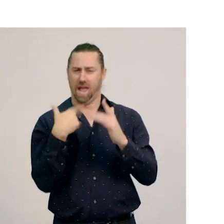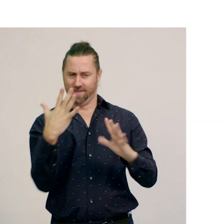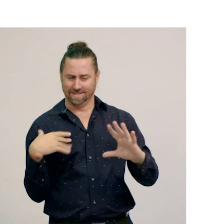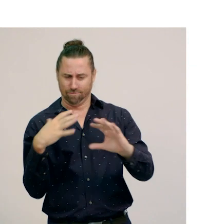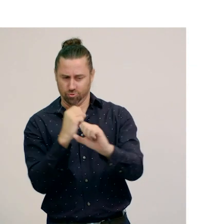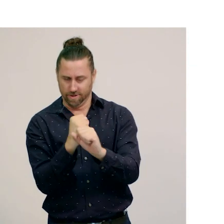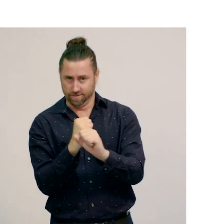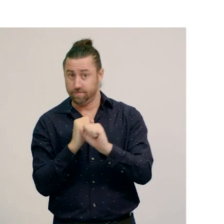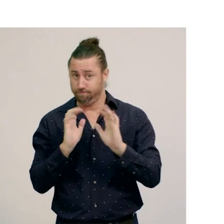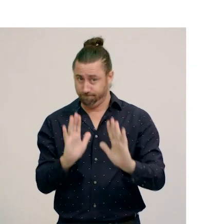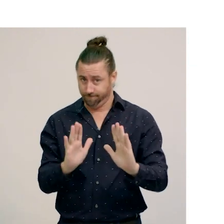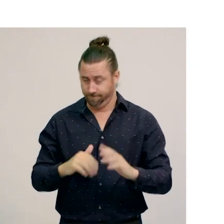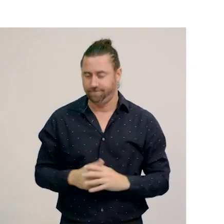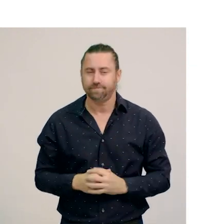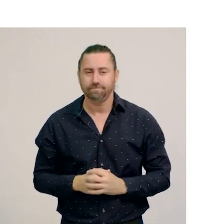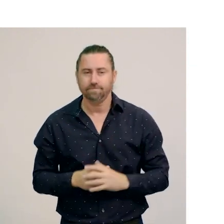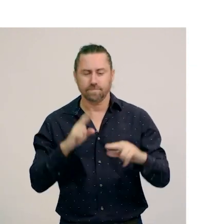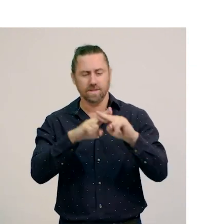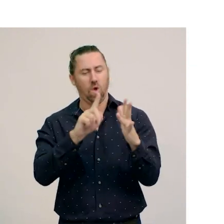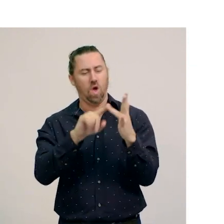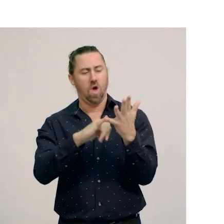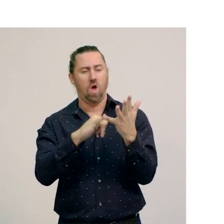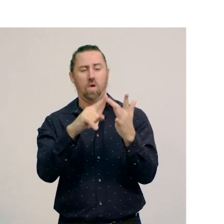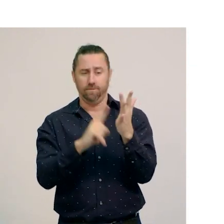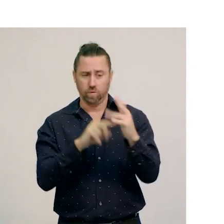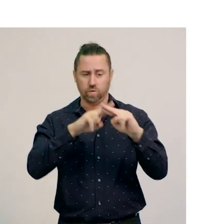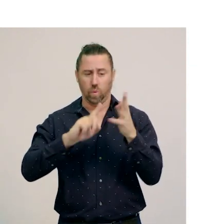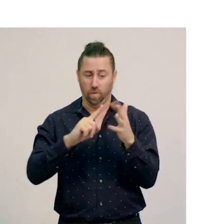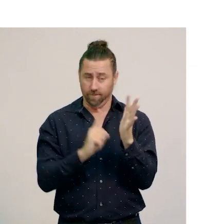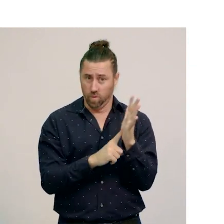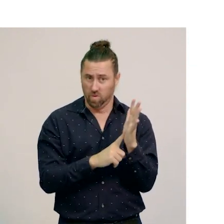This is what we now know. The fossil fuels coal, oil, and natural gas,